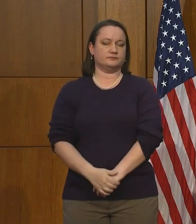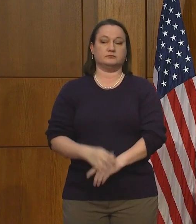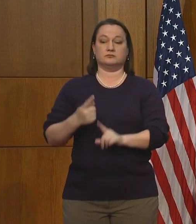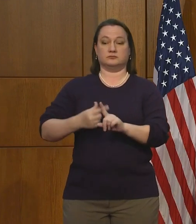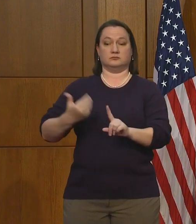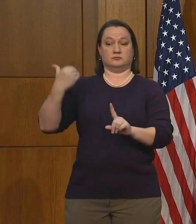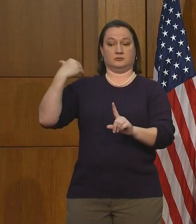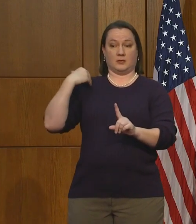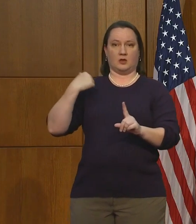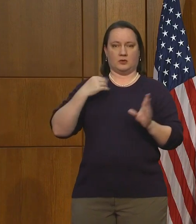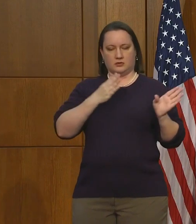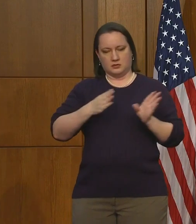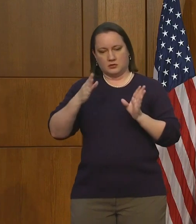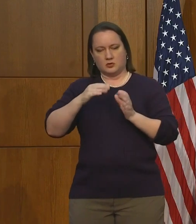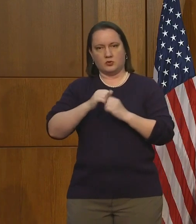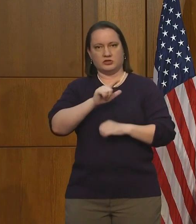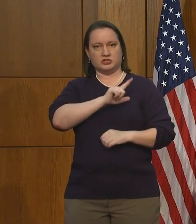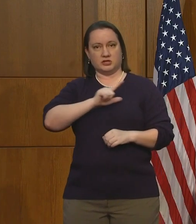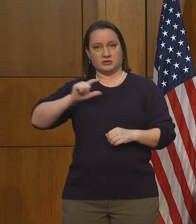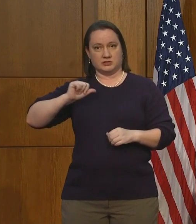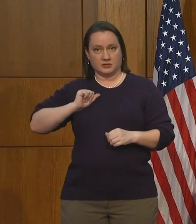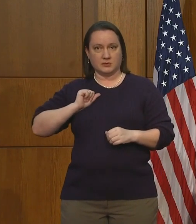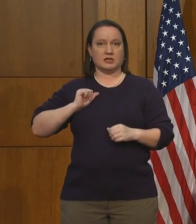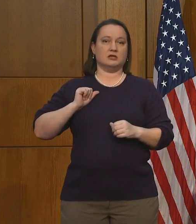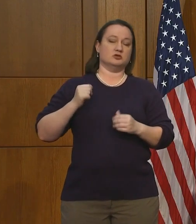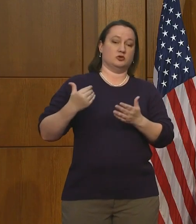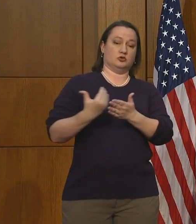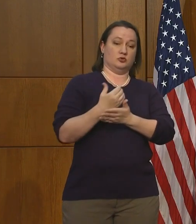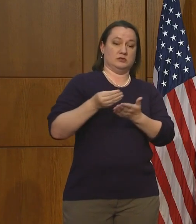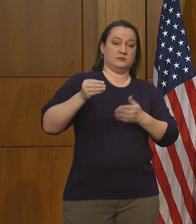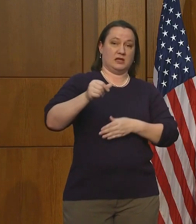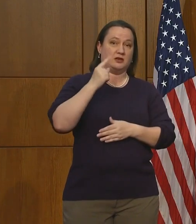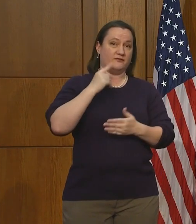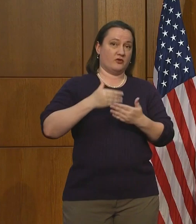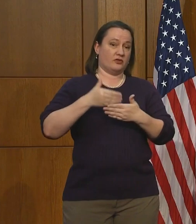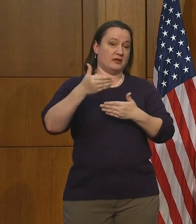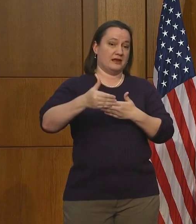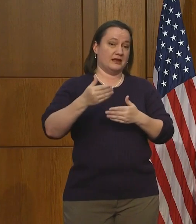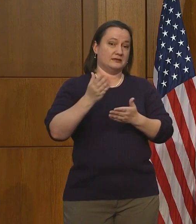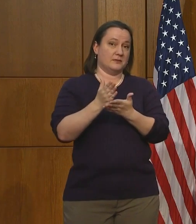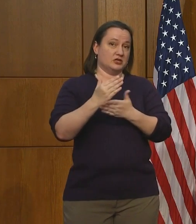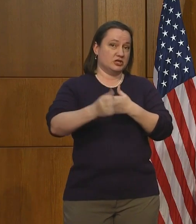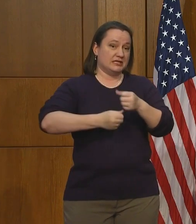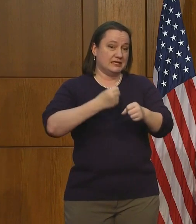LAST MONTH WE WORKED WITH THE GENERAL ASSEMBLY TO SET ASIDE NEW SPENDING THAT WE HAD